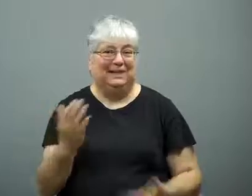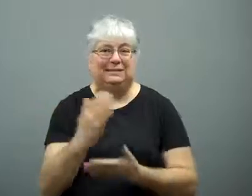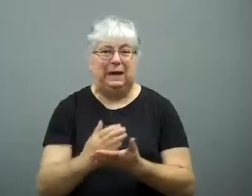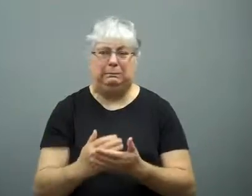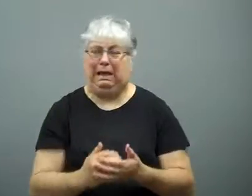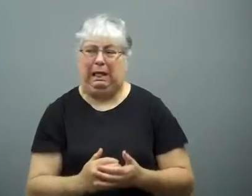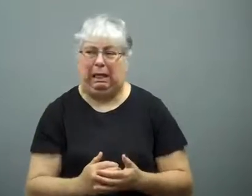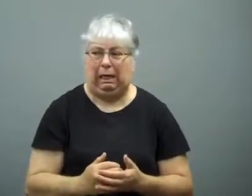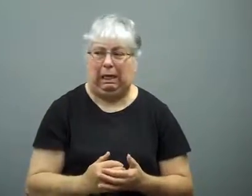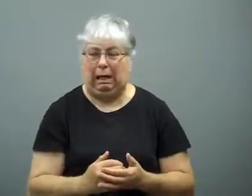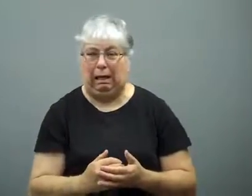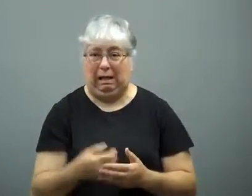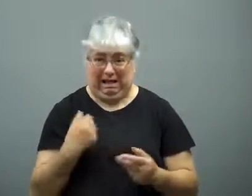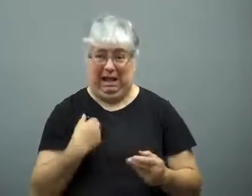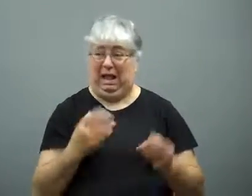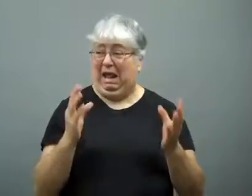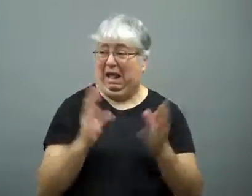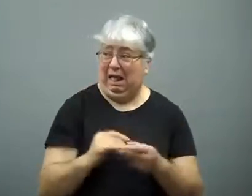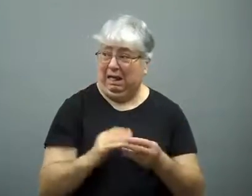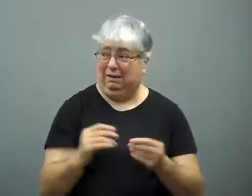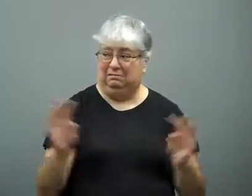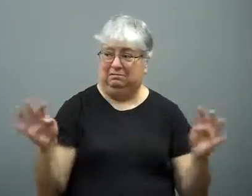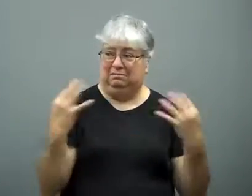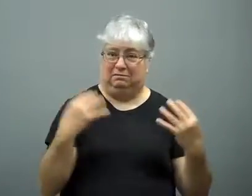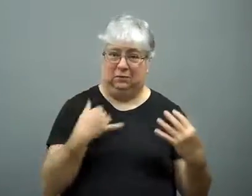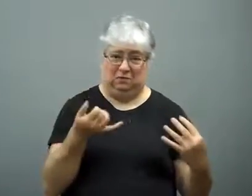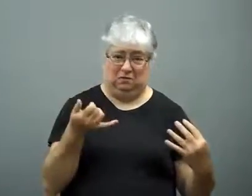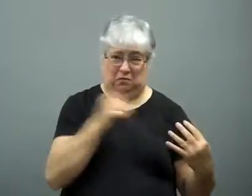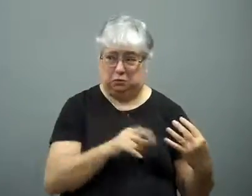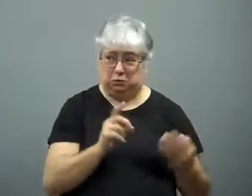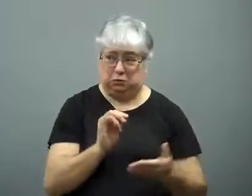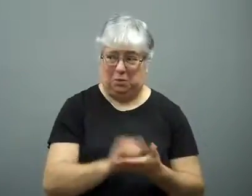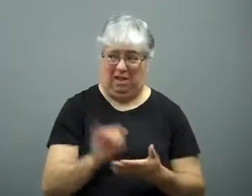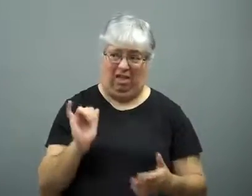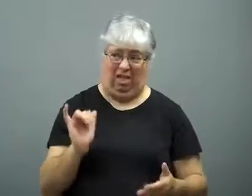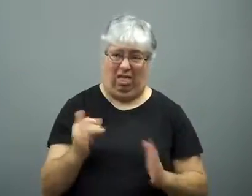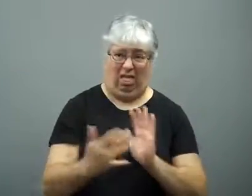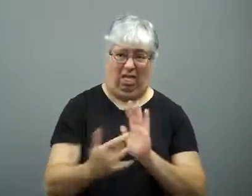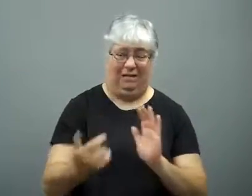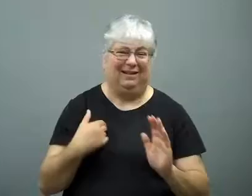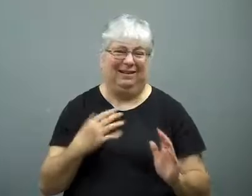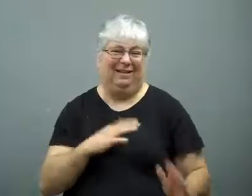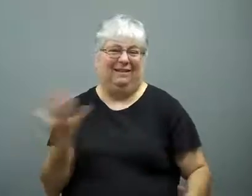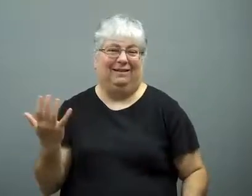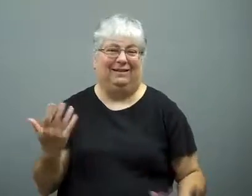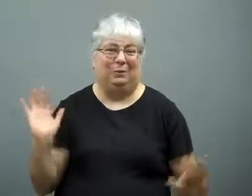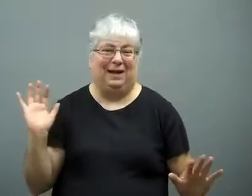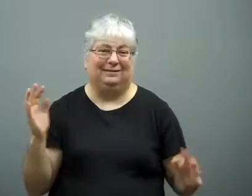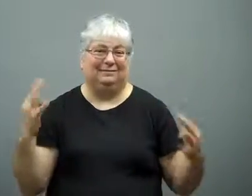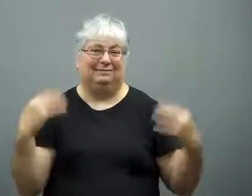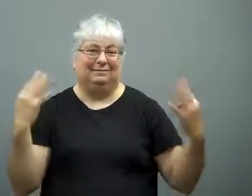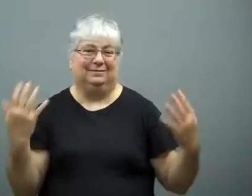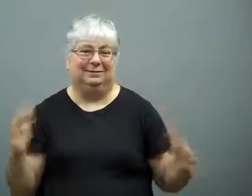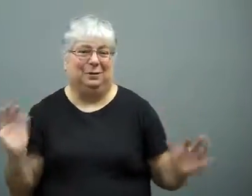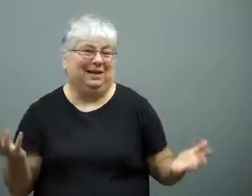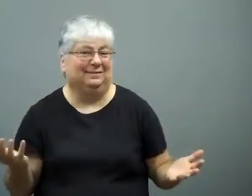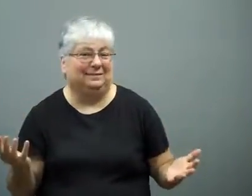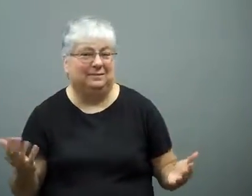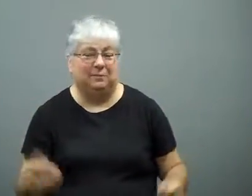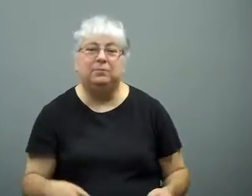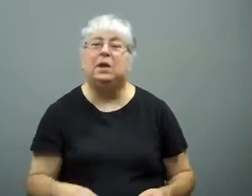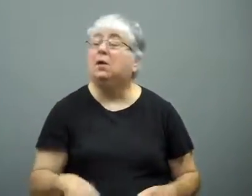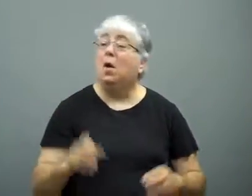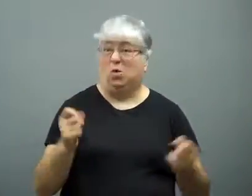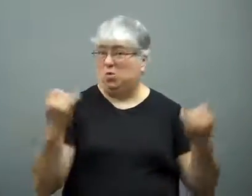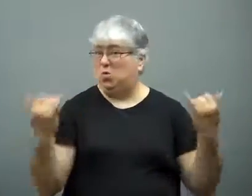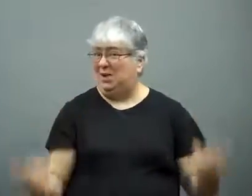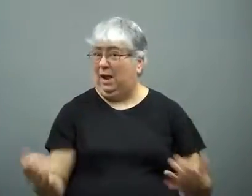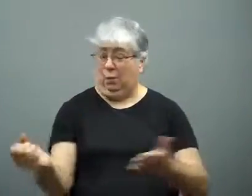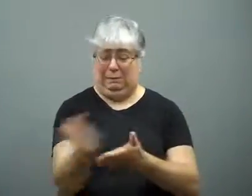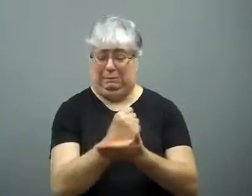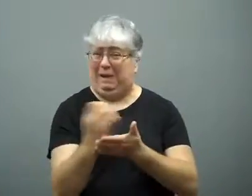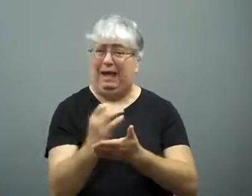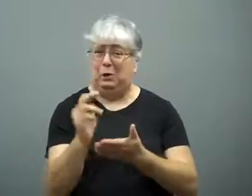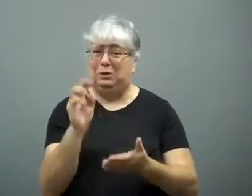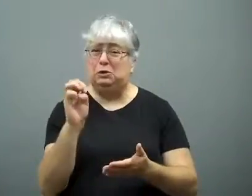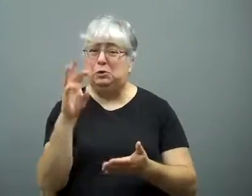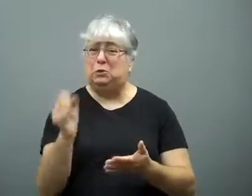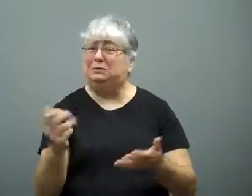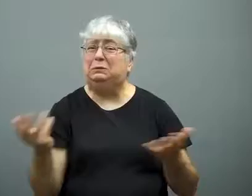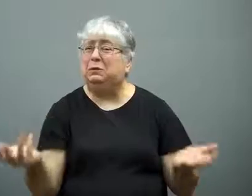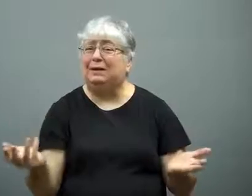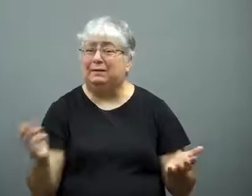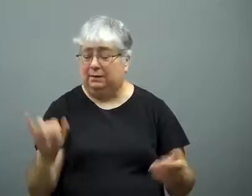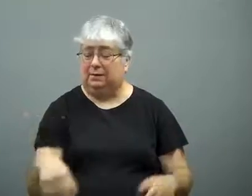some do not want it publicized that they wasted time this way.